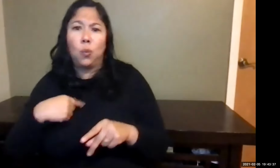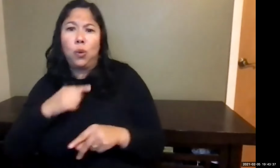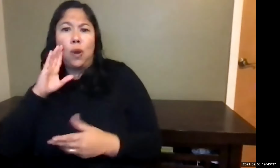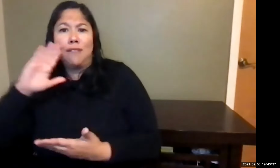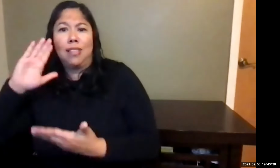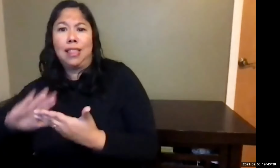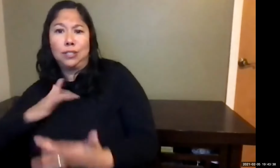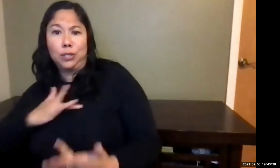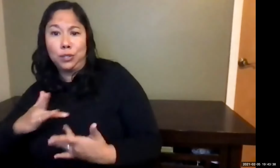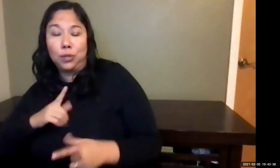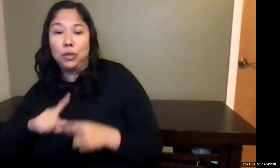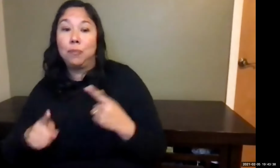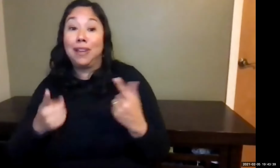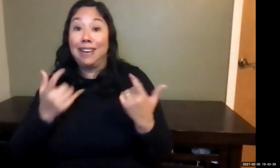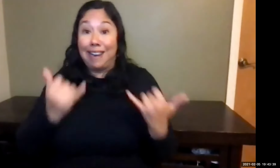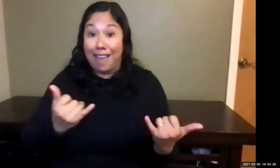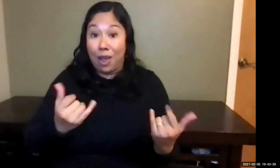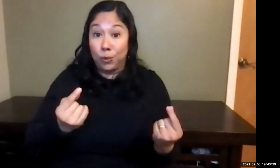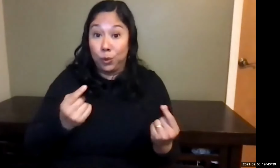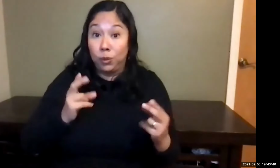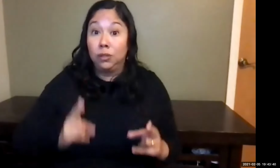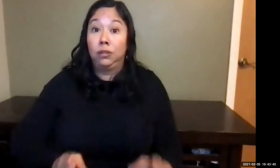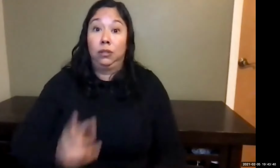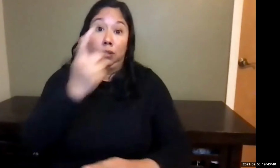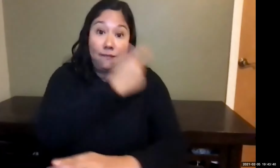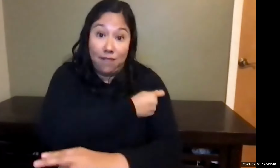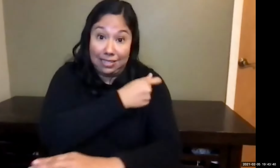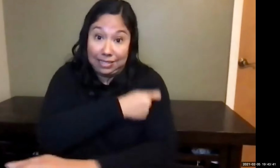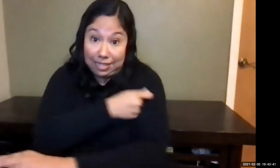in arms, and then as soon as we do that, we’ll see the rates drop.